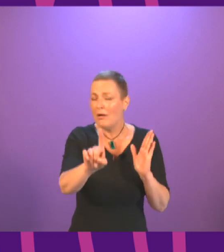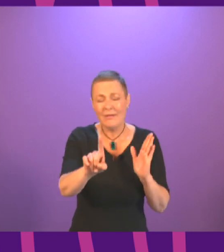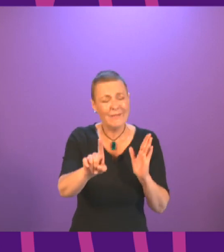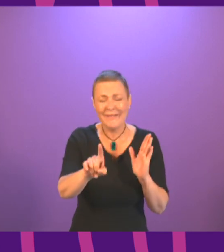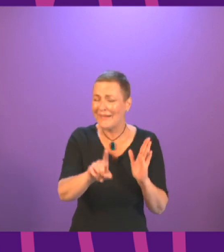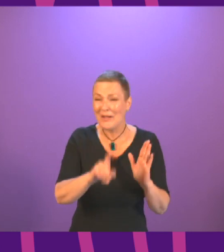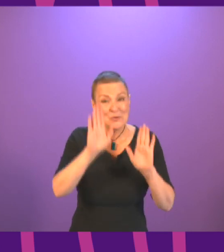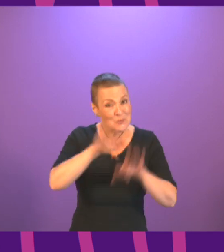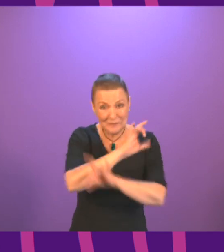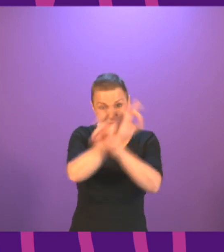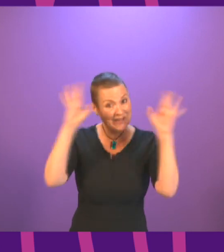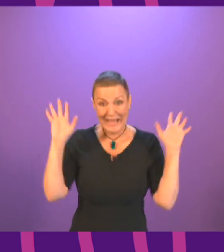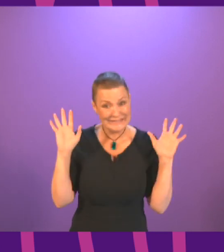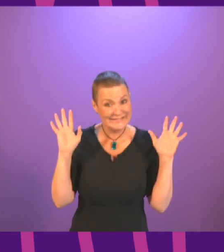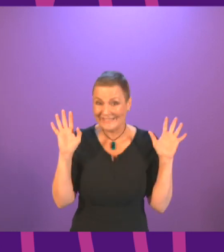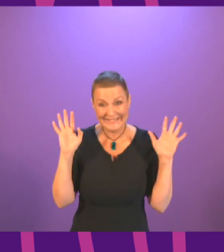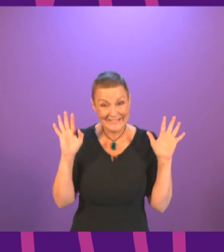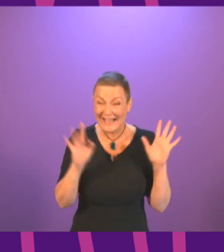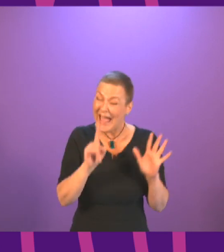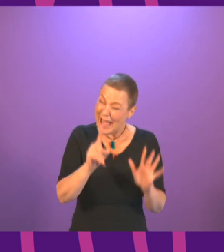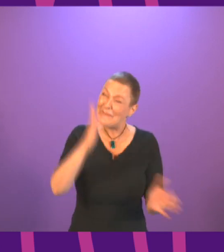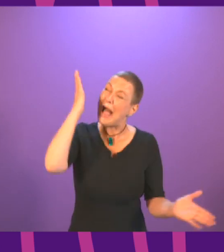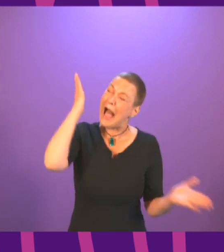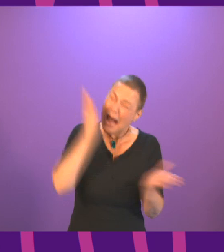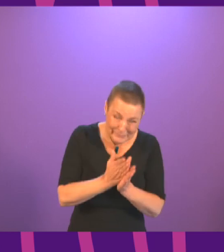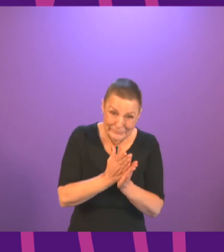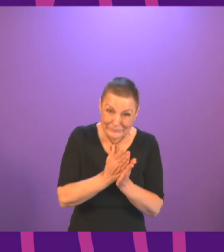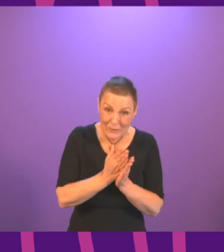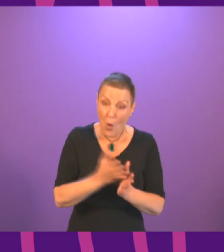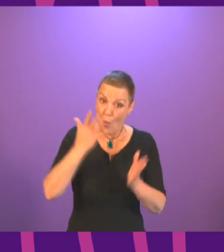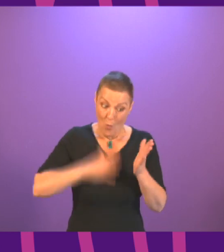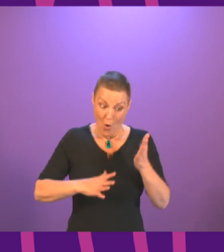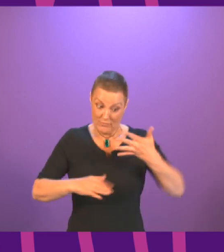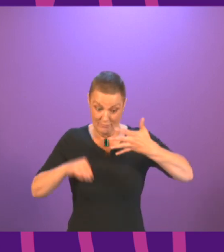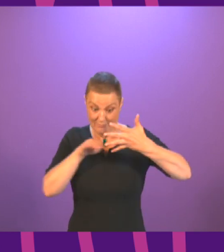we must be under no illusion about what we are required to do if we are to stay in that